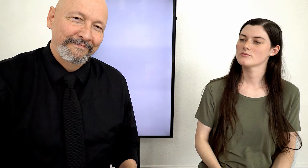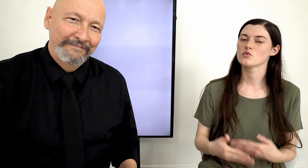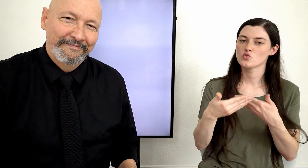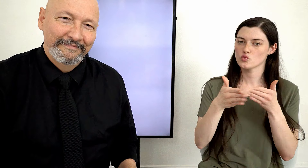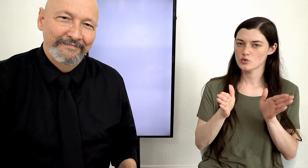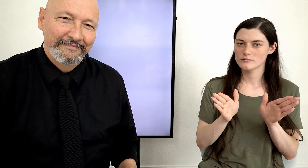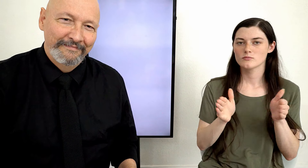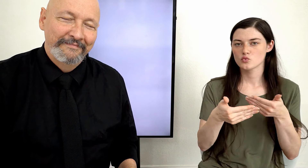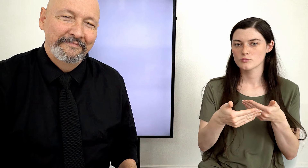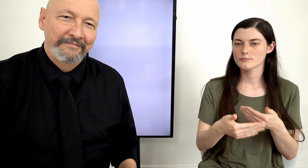room